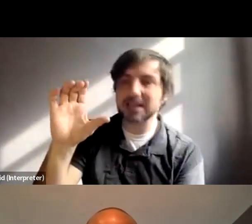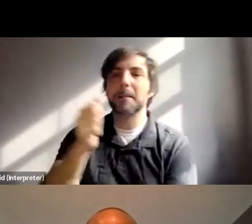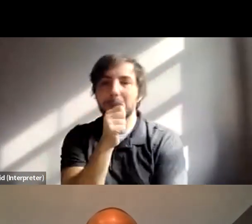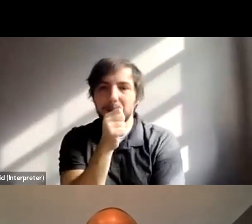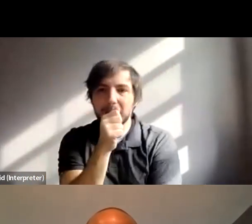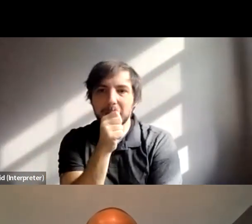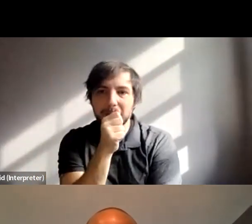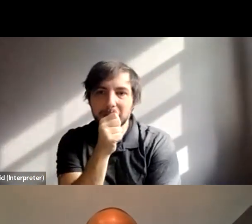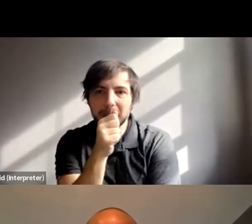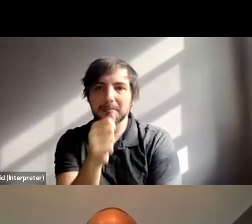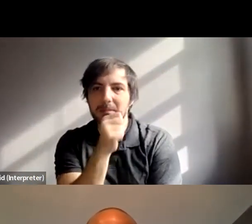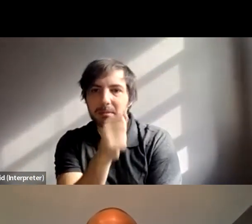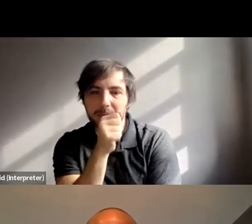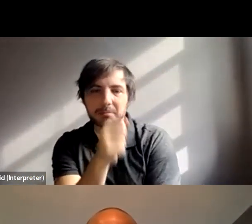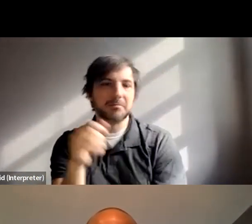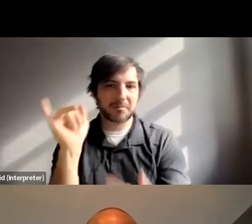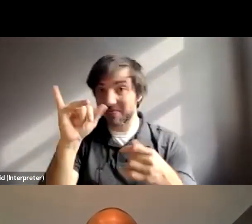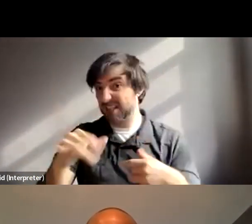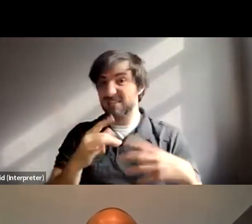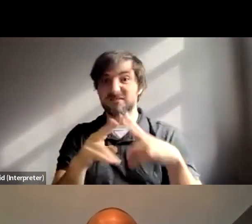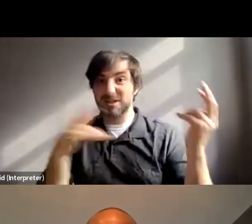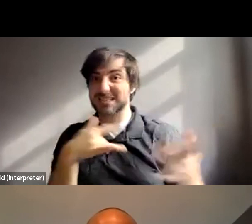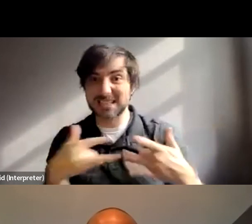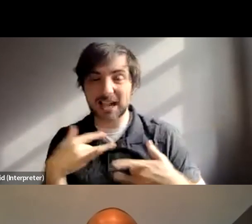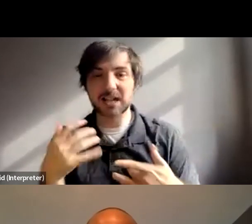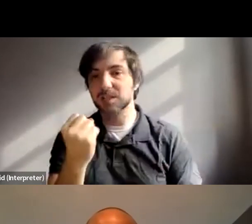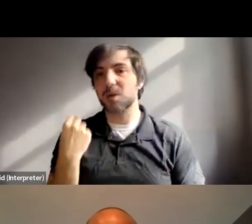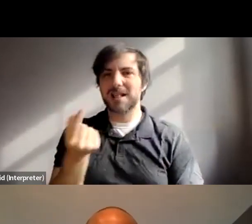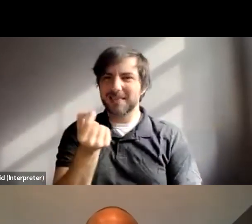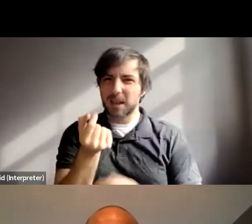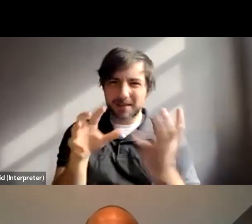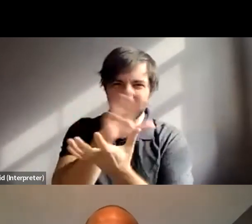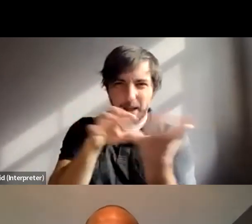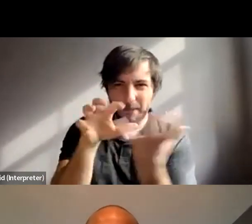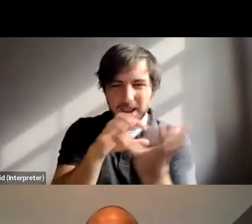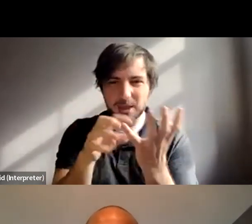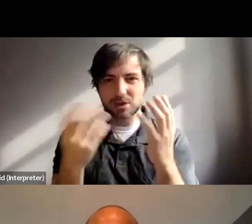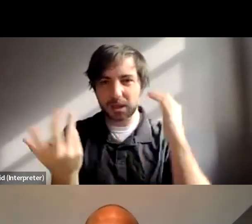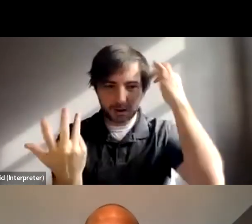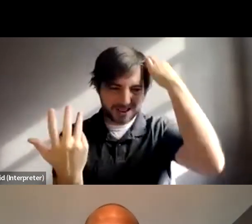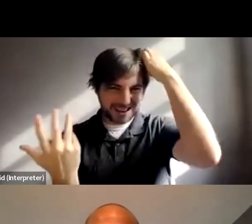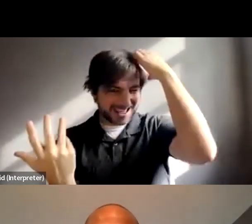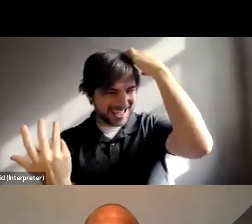very exciting. That's a combination of inclusion in